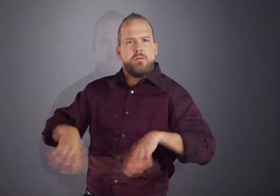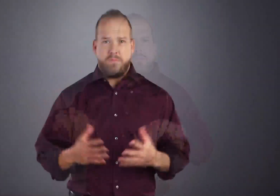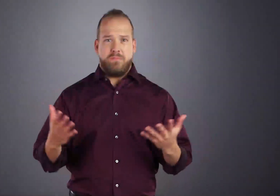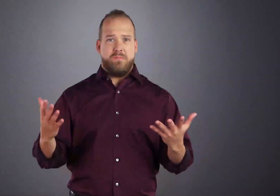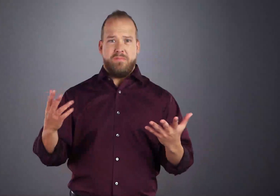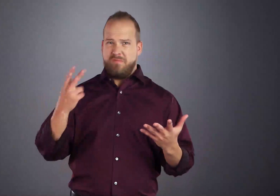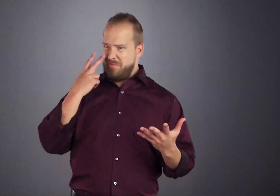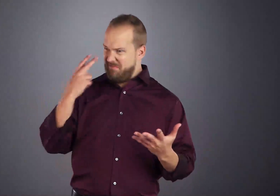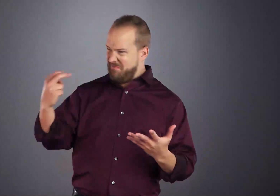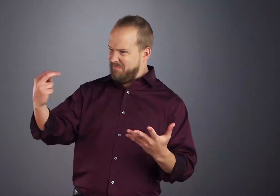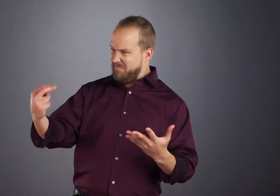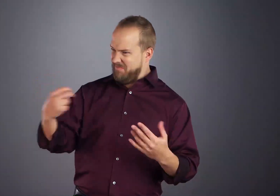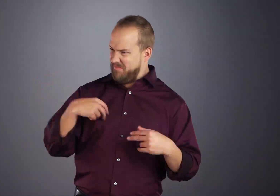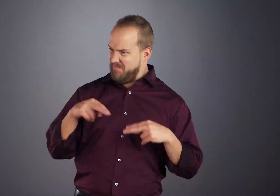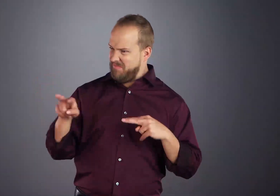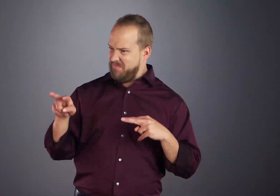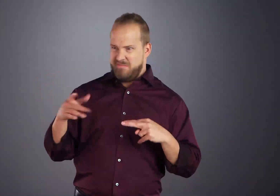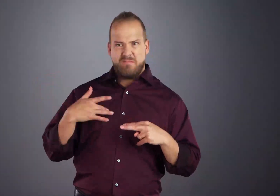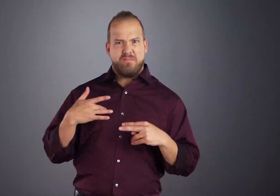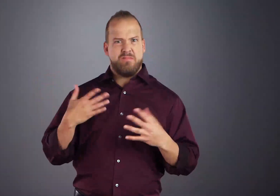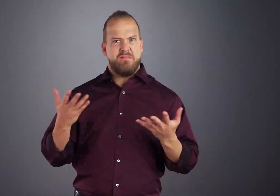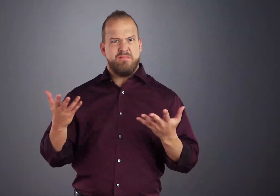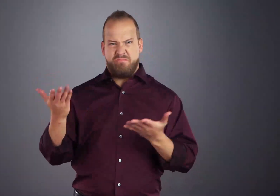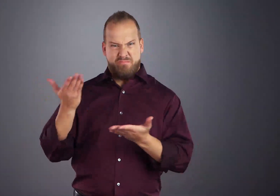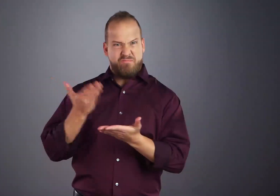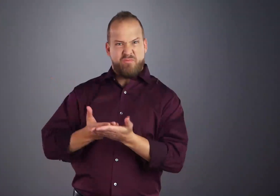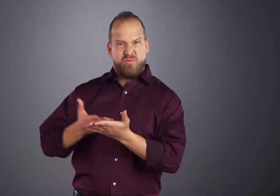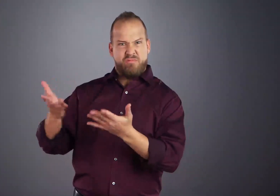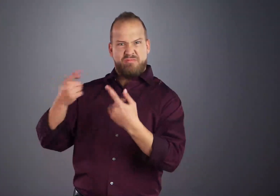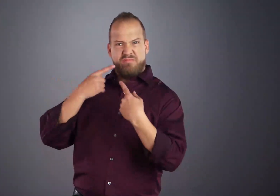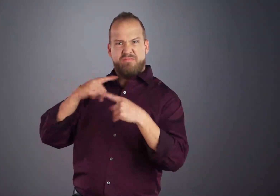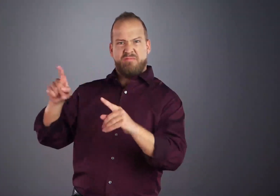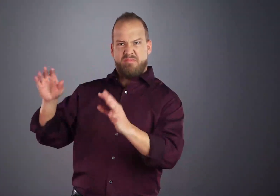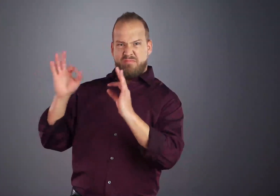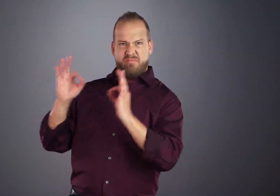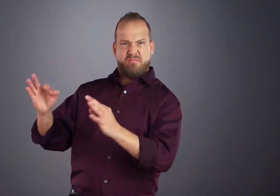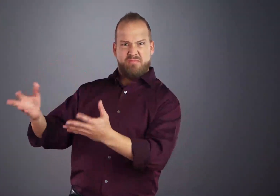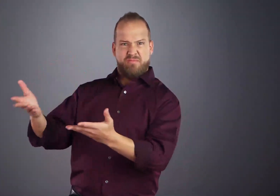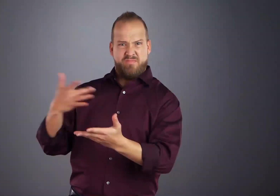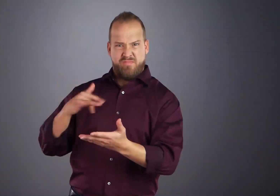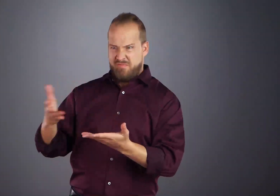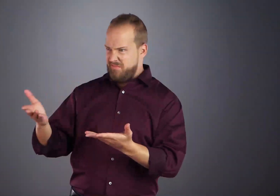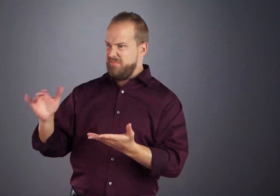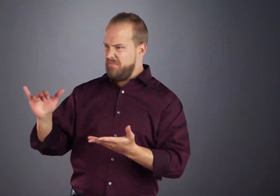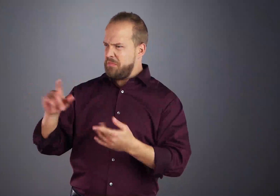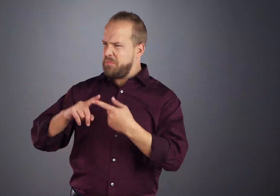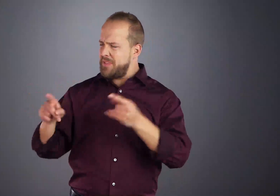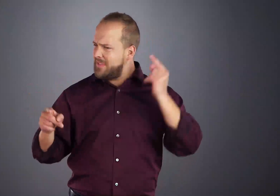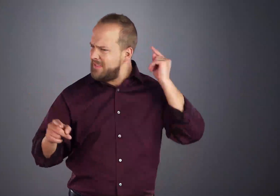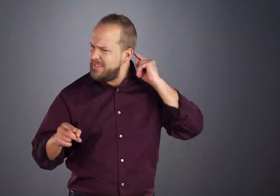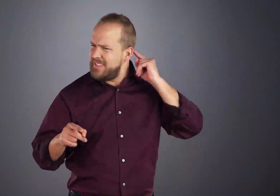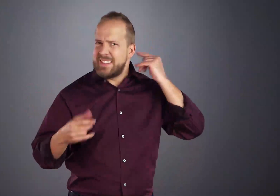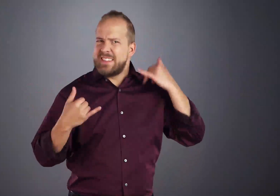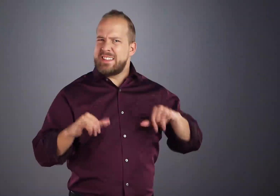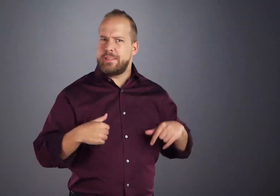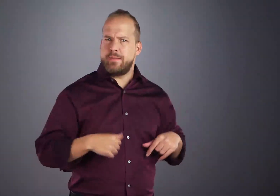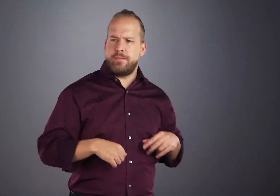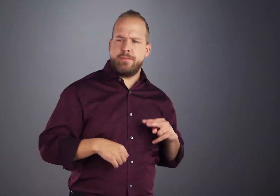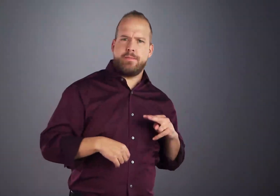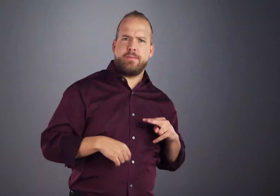Despite the living example of my friend there remained in me the vestiges of my old prejudice.